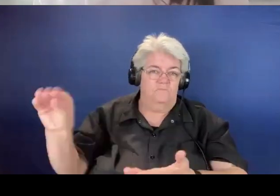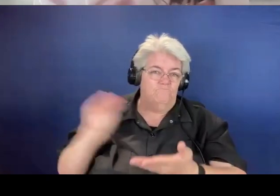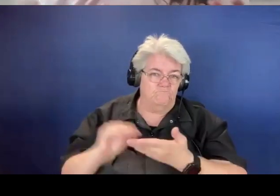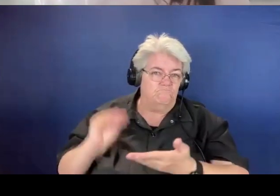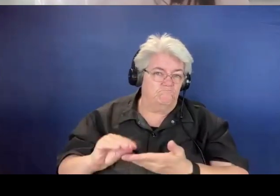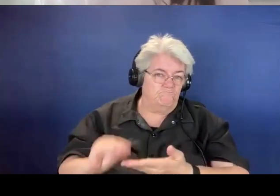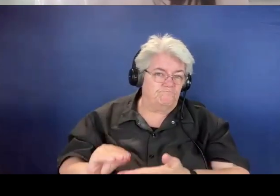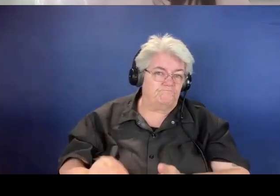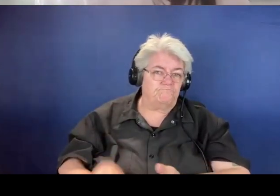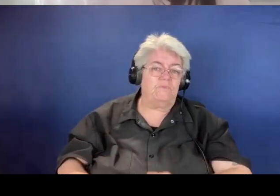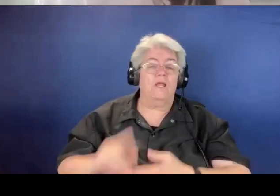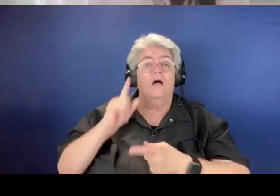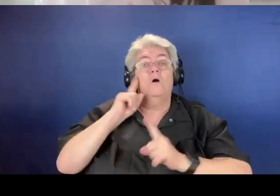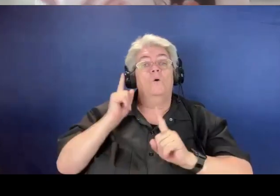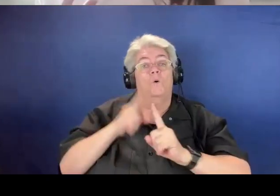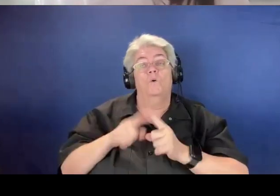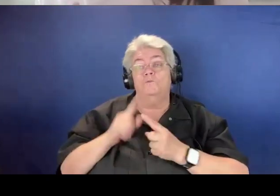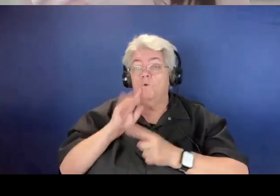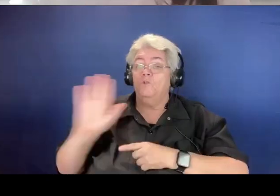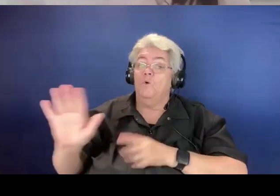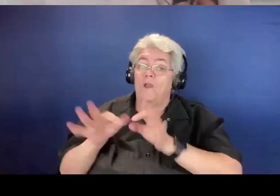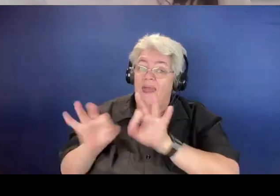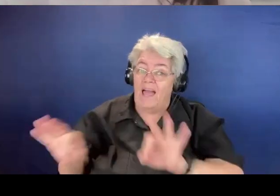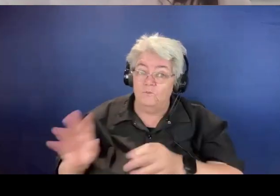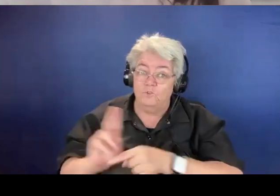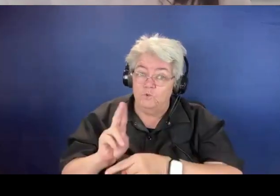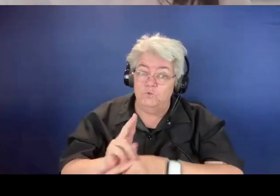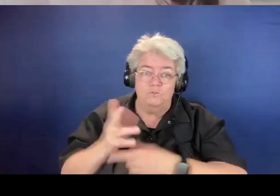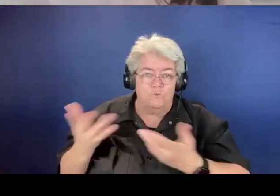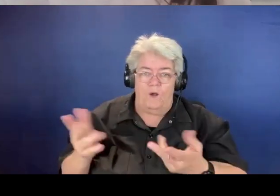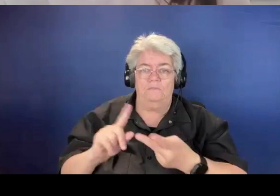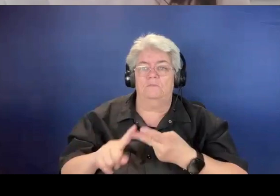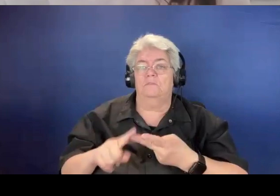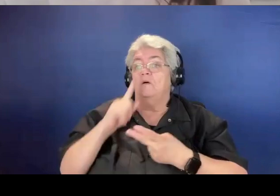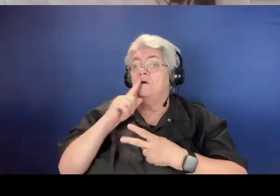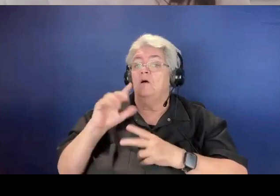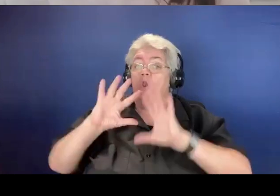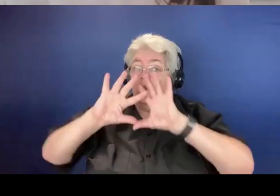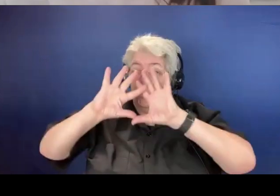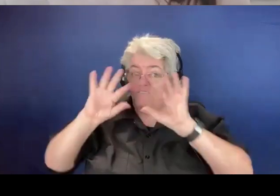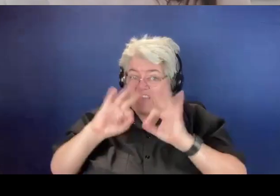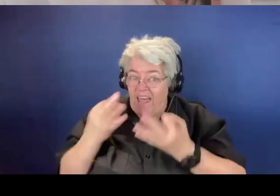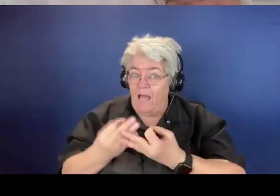understand the family's language usage, structure, support system among other things.